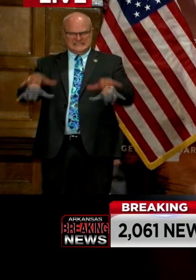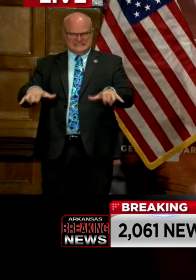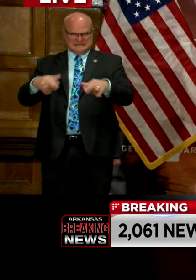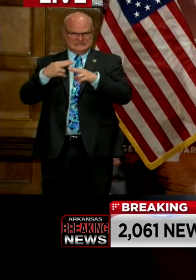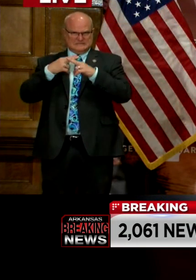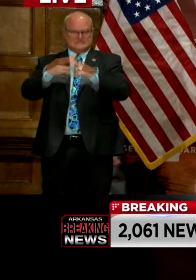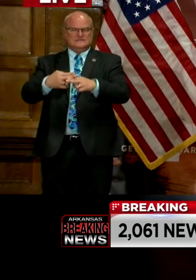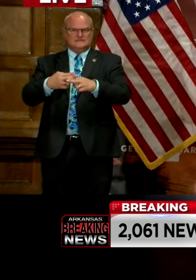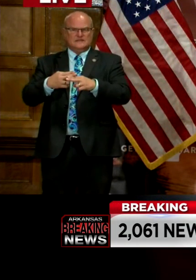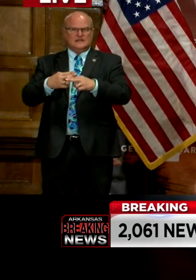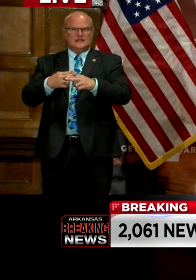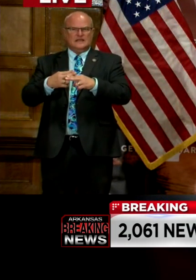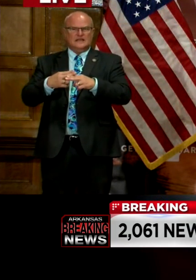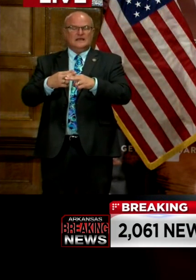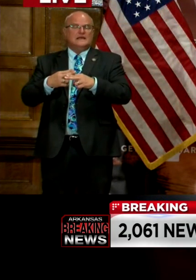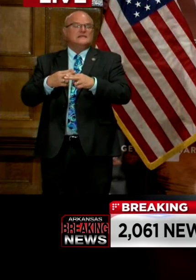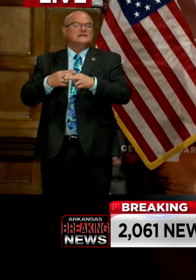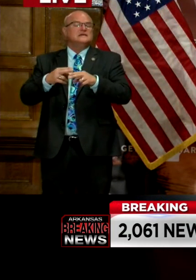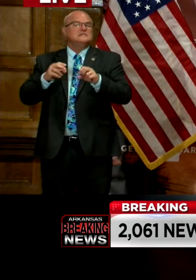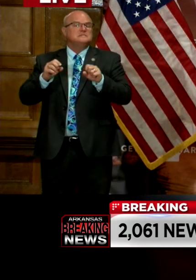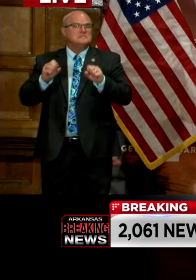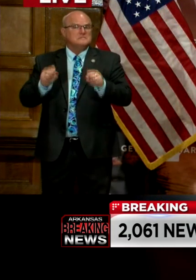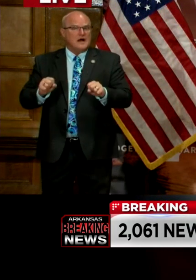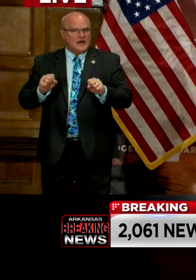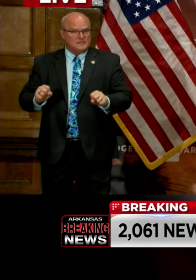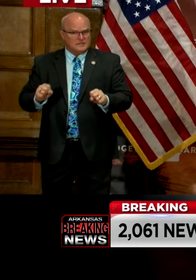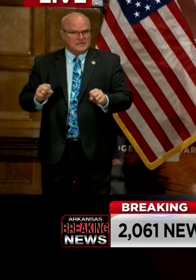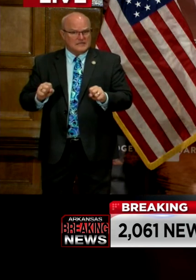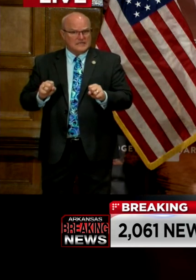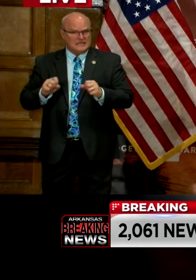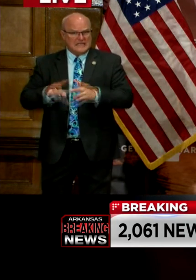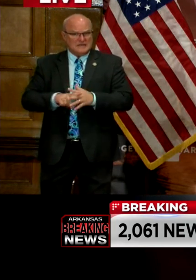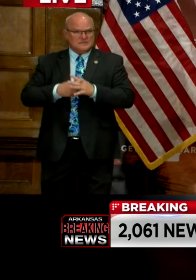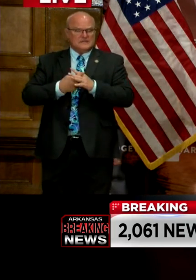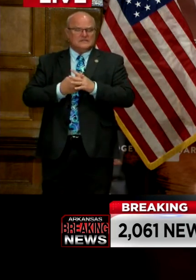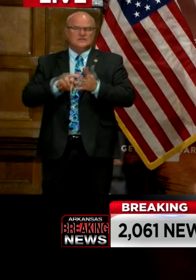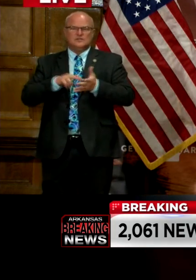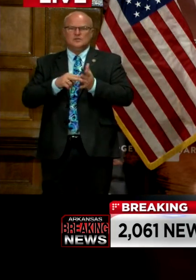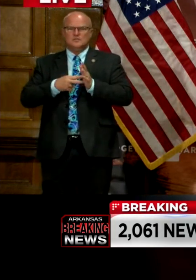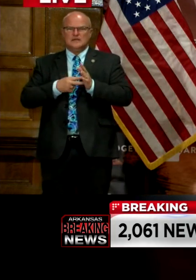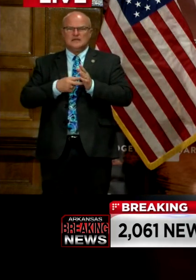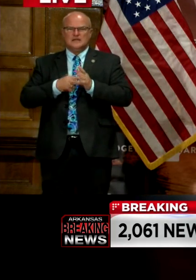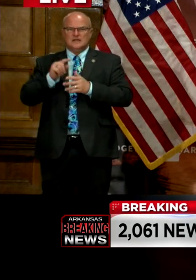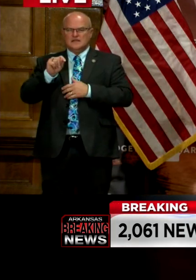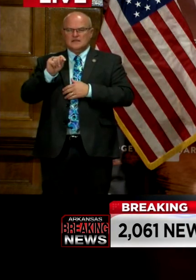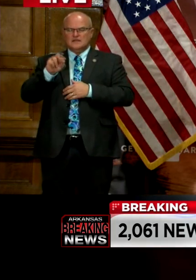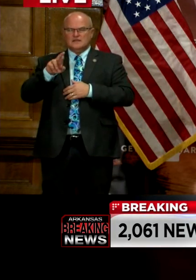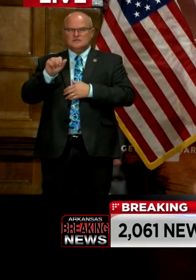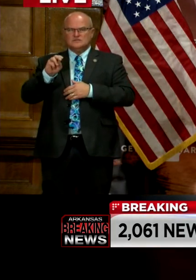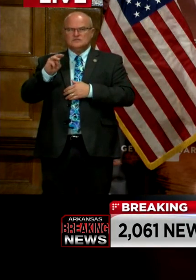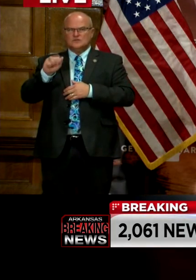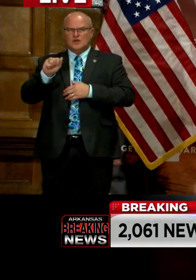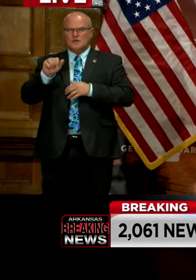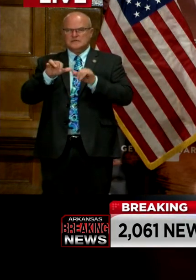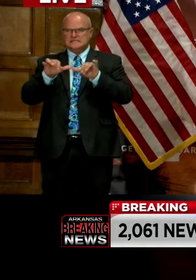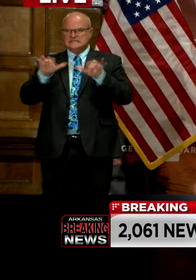LESLEY? I HAD A QUESTION ABOUT THE TRAUMA SYSTEM MENTIONED THAT IT